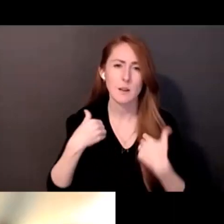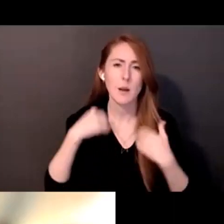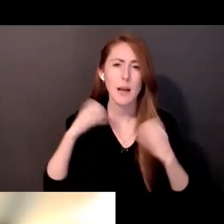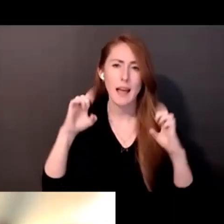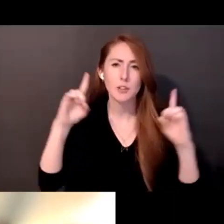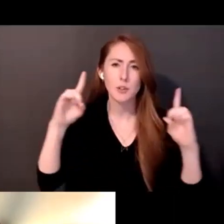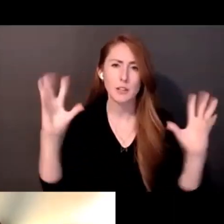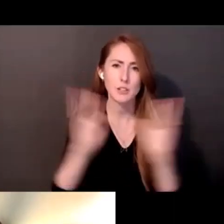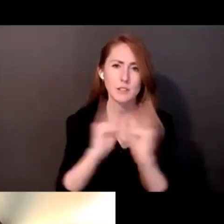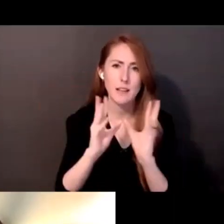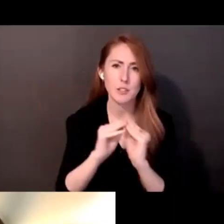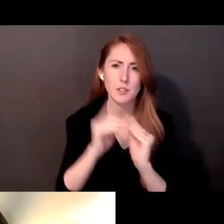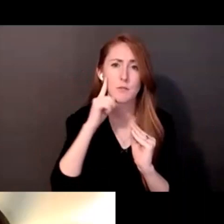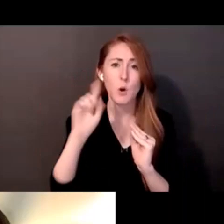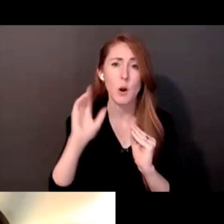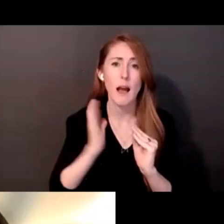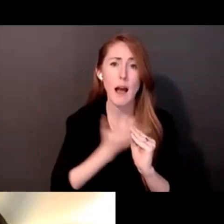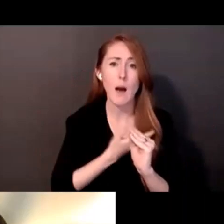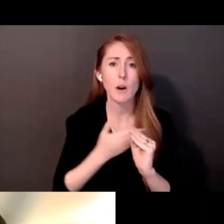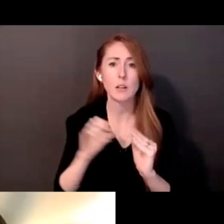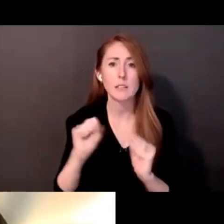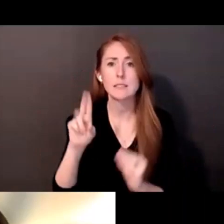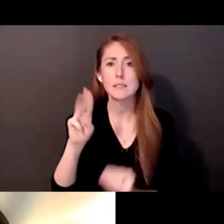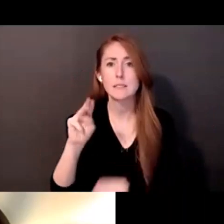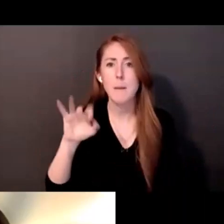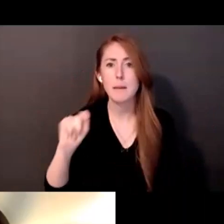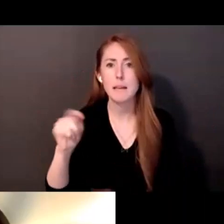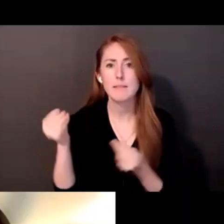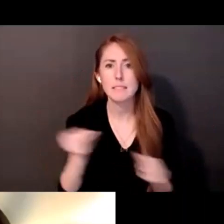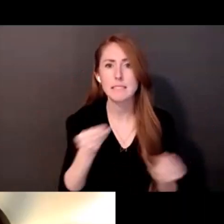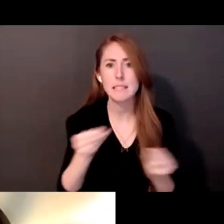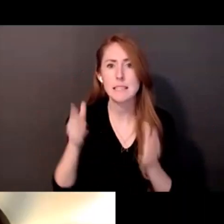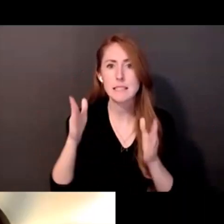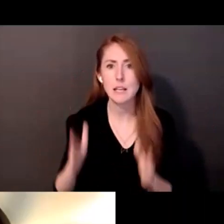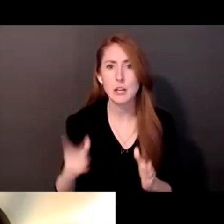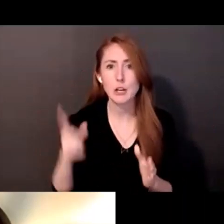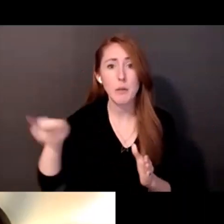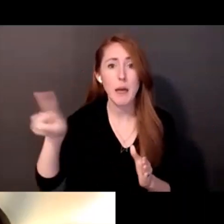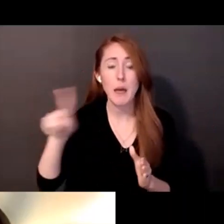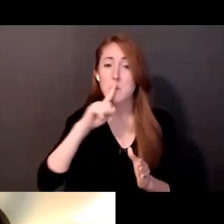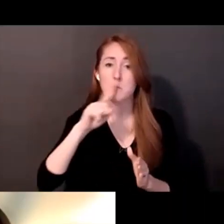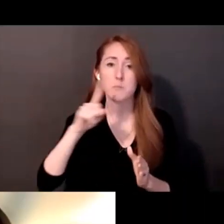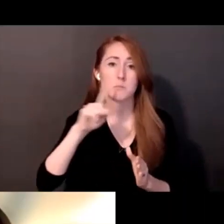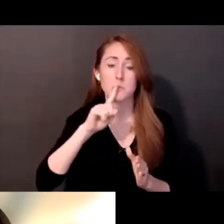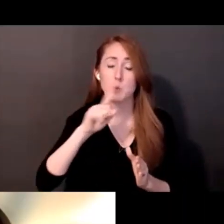for our summit because they weren't very familiar with spinal cord injury in itself. So it's a lot of inclusive languages